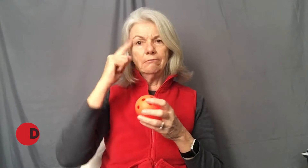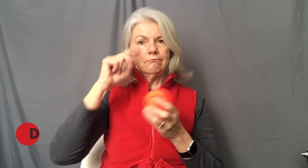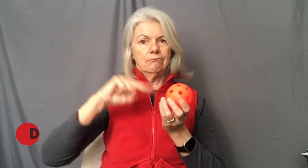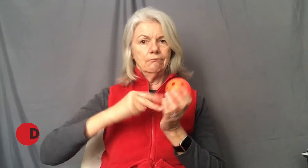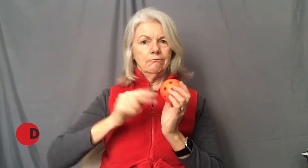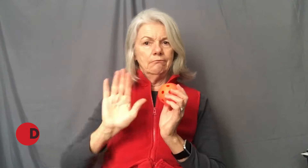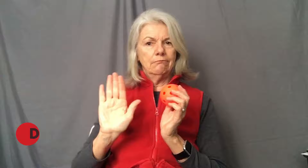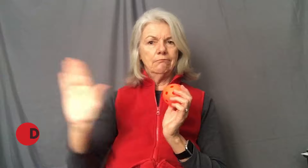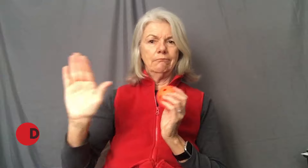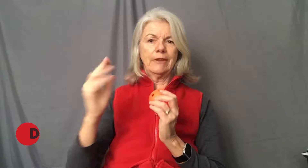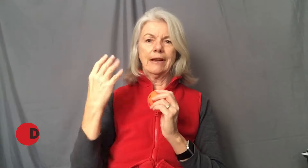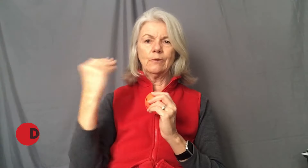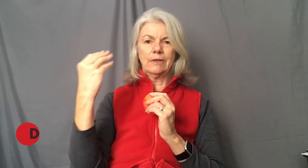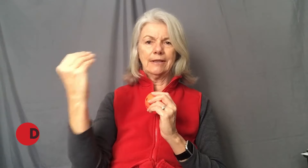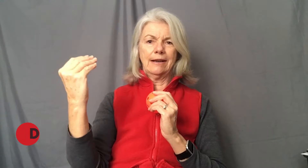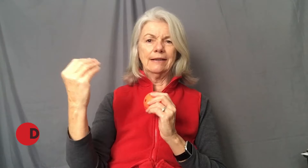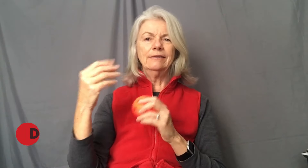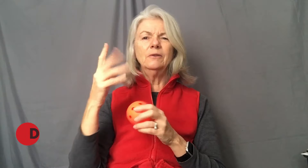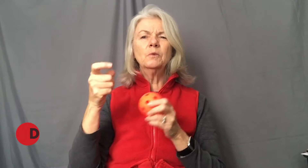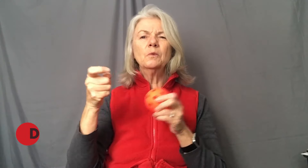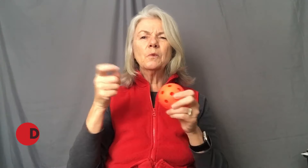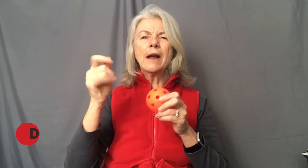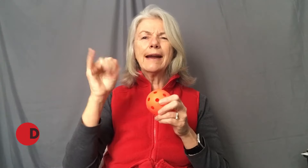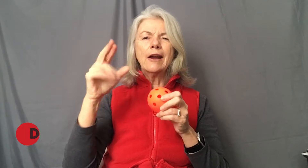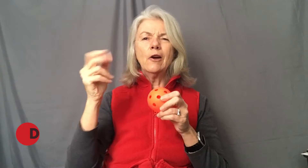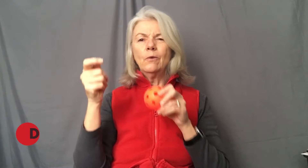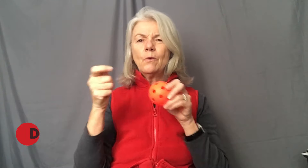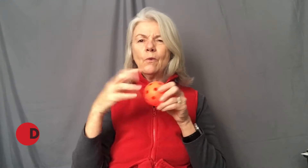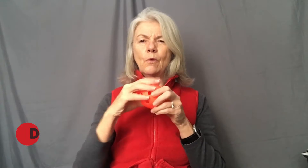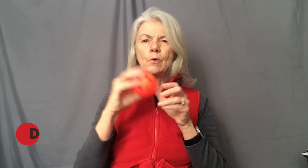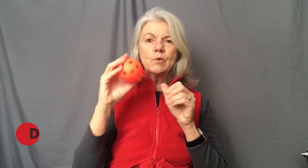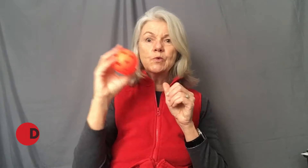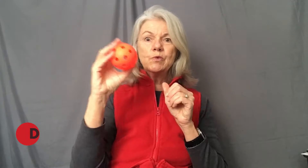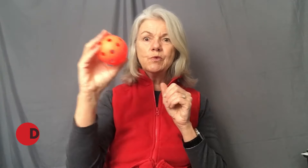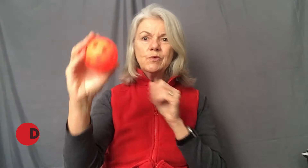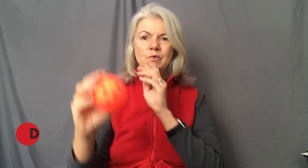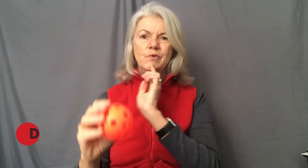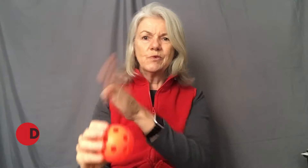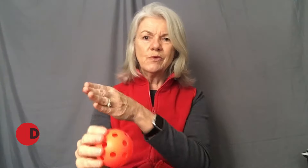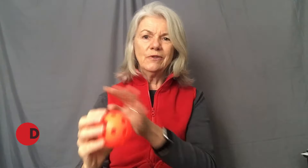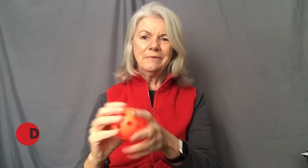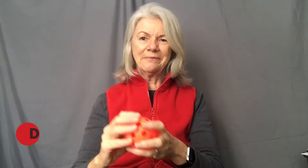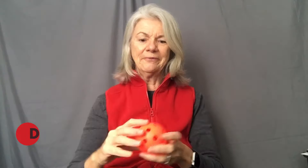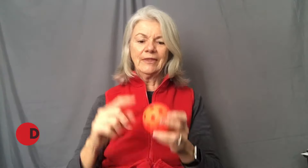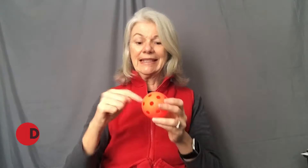making it easier to control, giving the balls a balanced, consistent flight in the air.